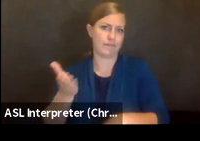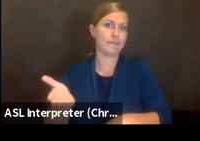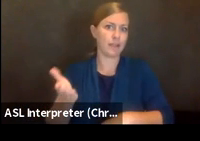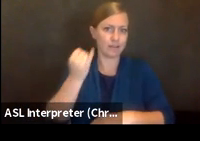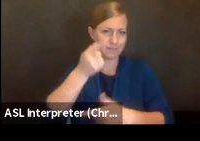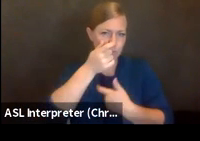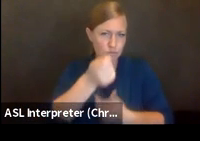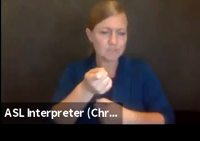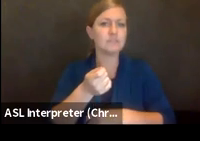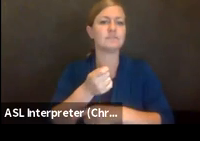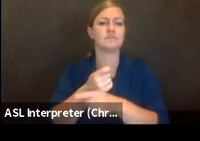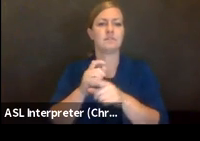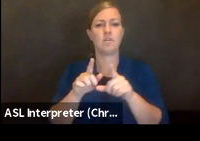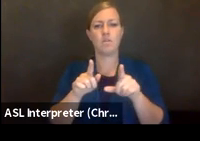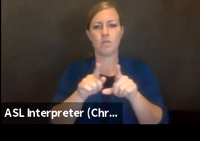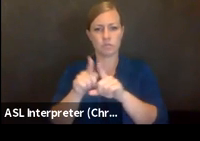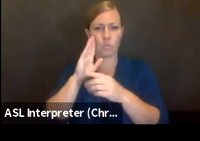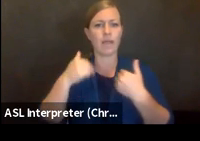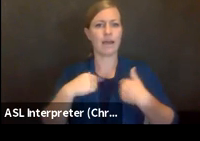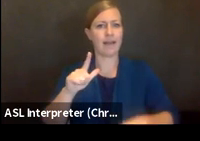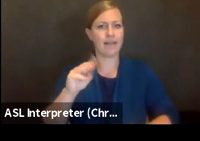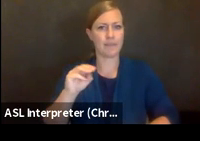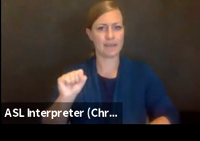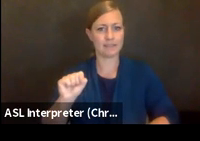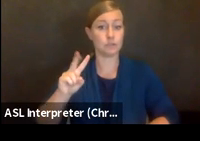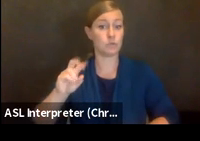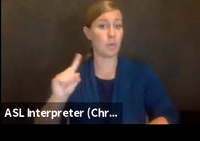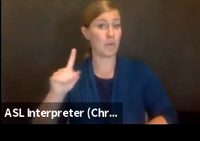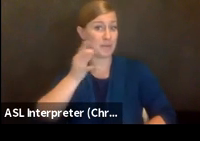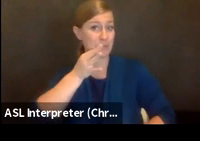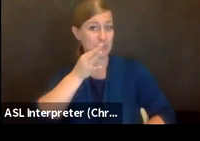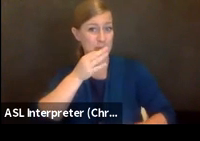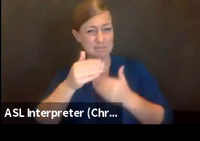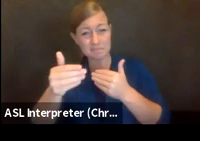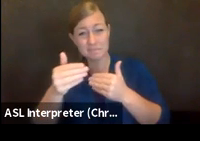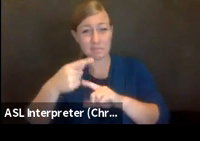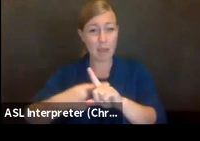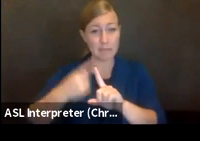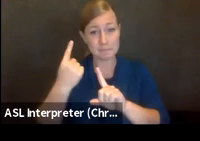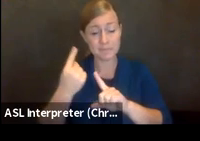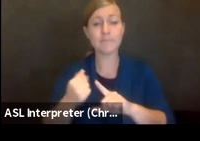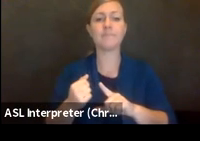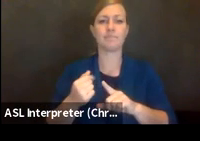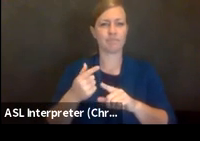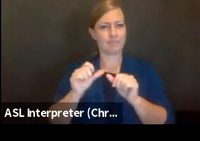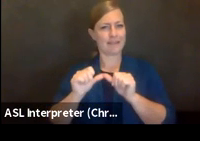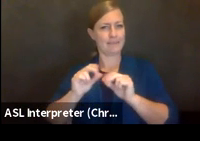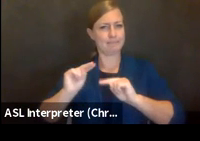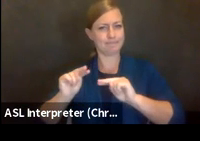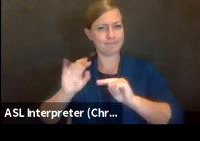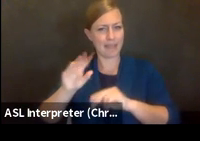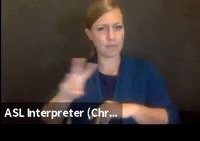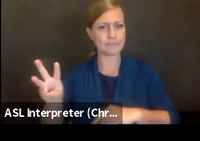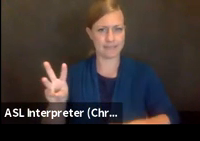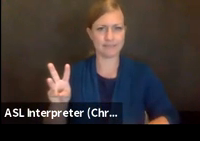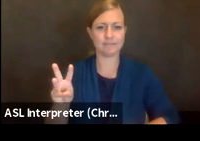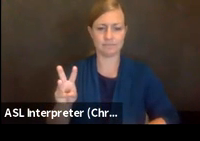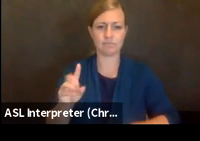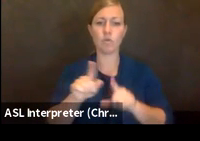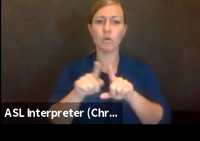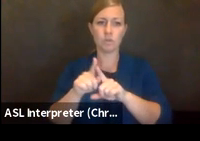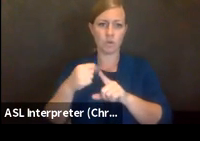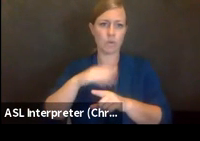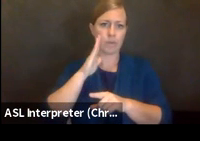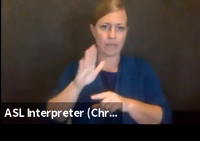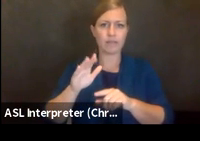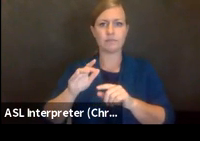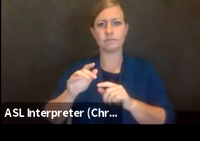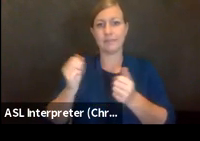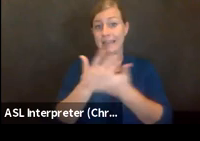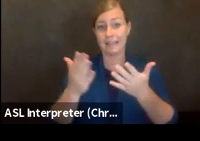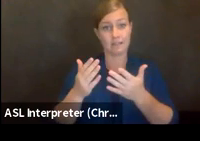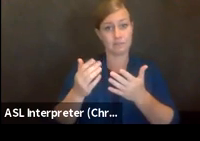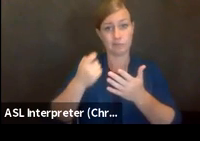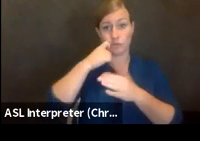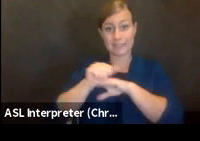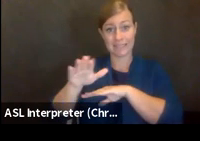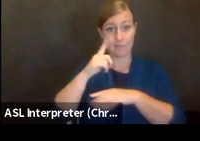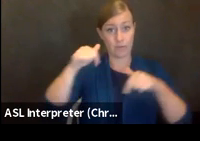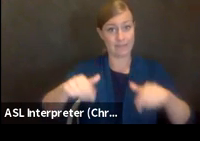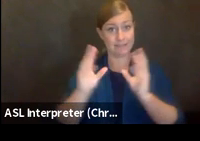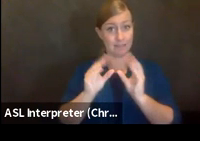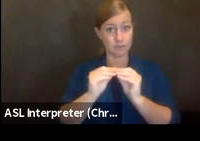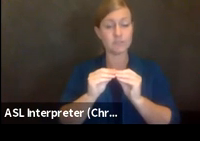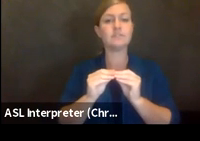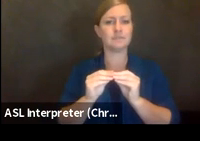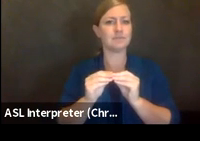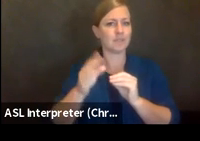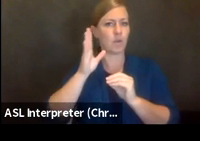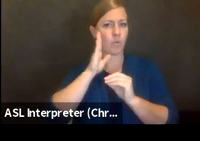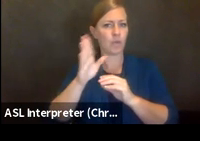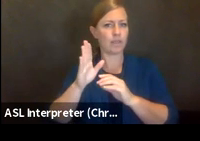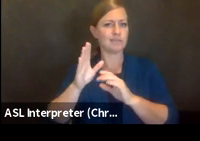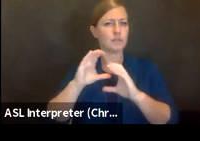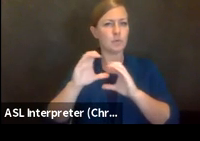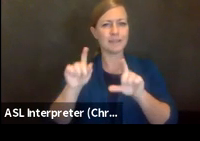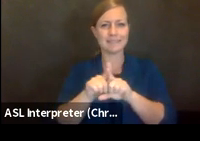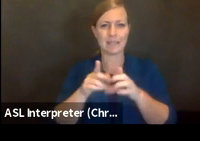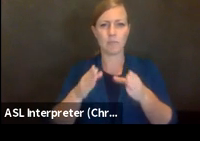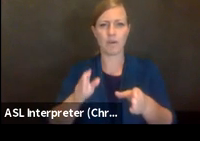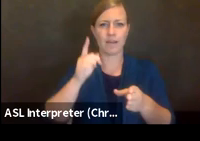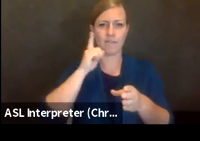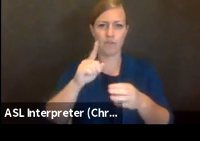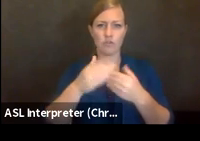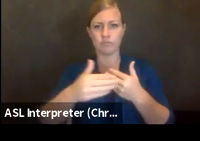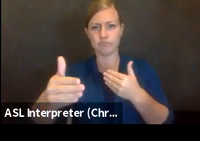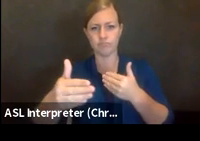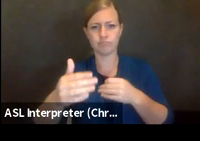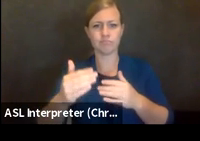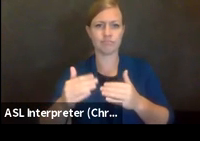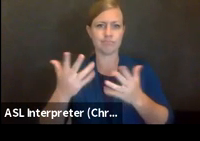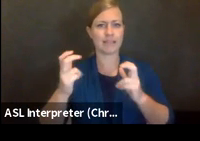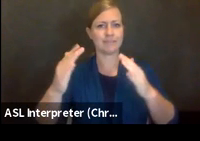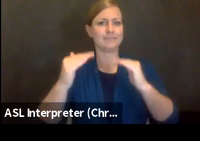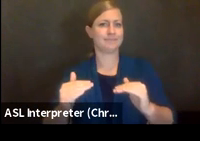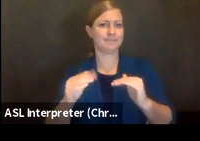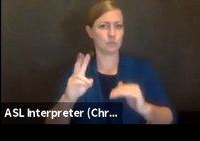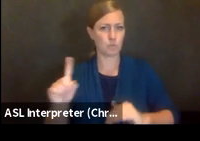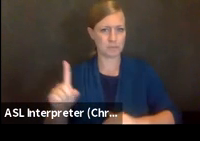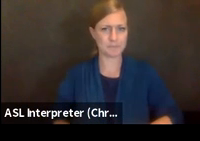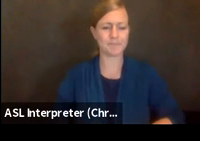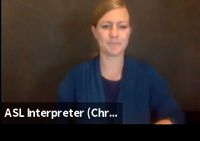ESD 189 - Amy Colburn: They will also have LM s two one coming soon in the next month or so. So just keep your eye on that website. You'll also be getting, you know, anything that was forwarded to you for this session will be kind of communicating in the same way for the next kind of the upcoming opportunities.